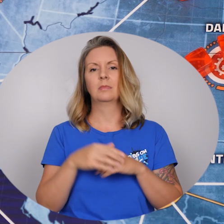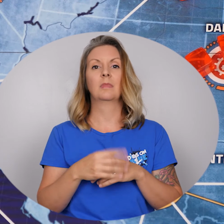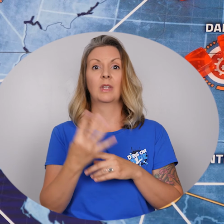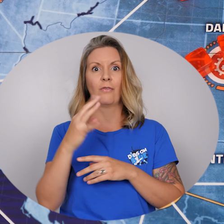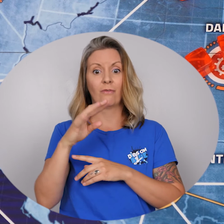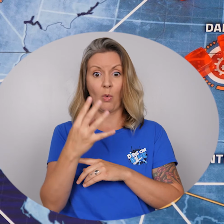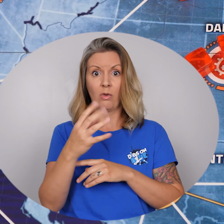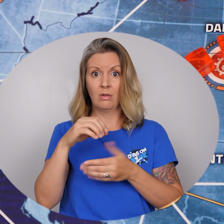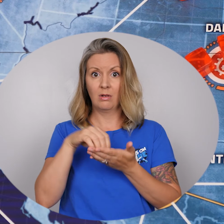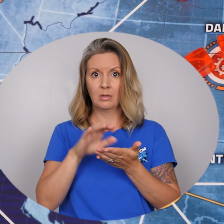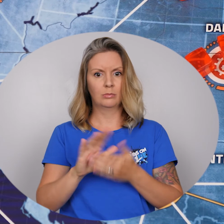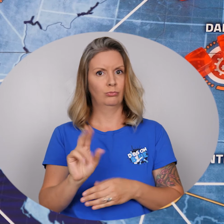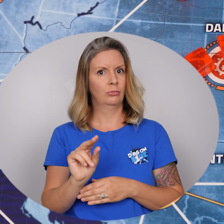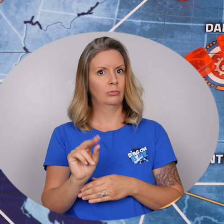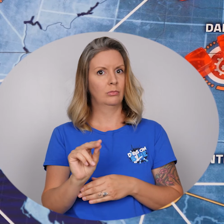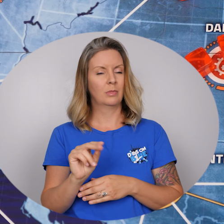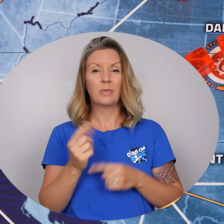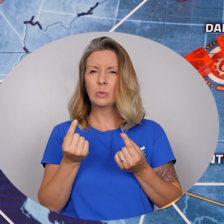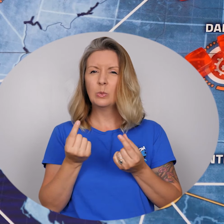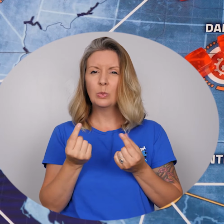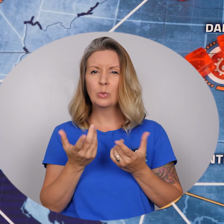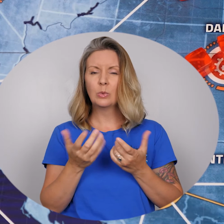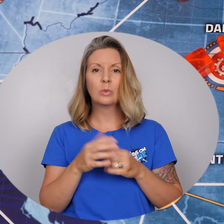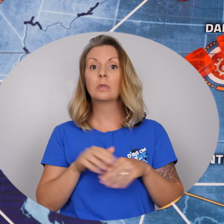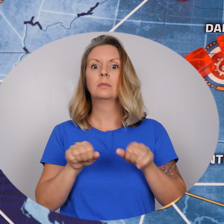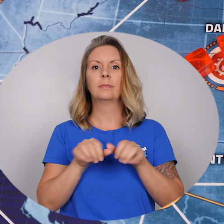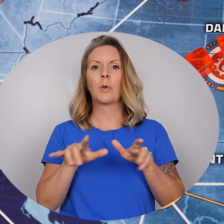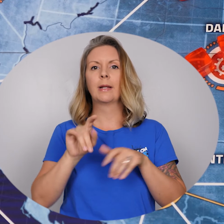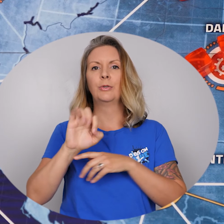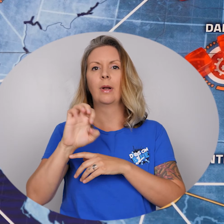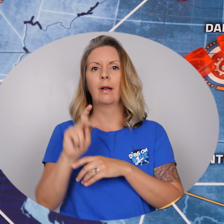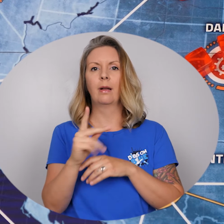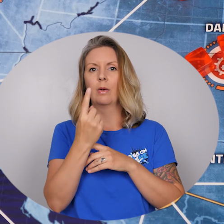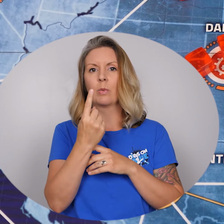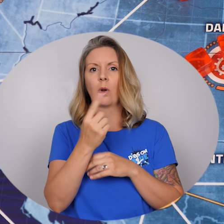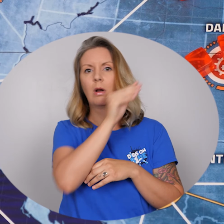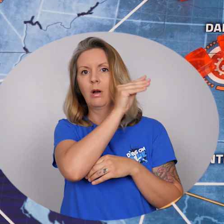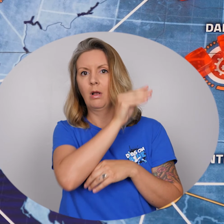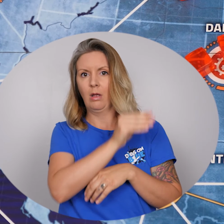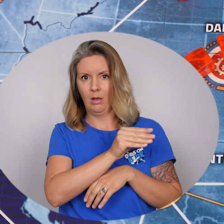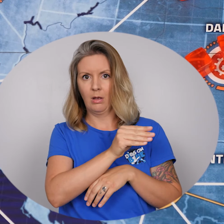same color to a city. Instead of placing that cube, you will first move this Outbreak marker